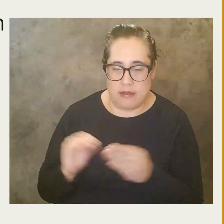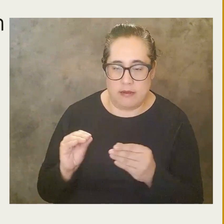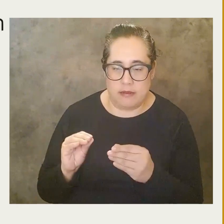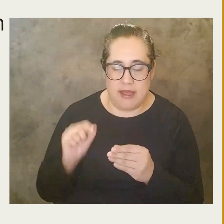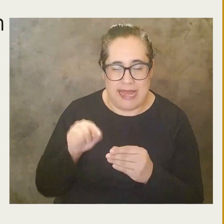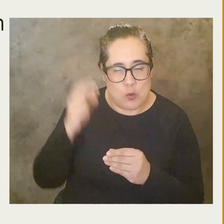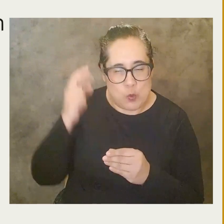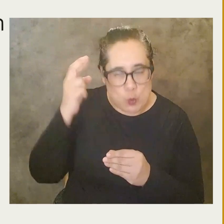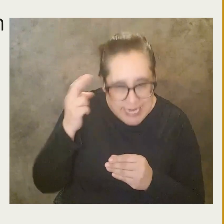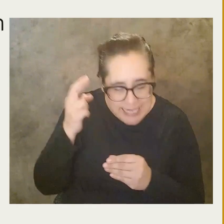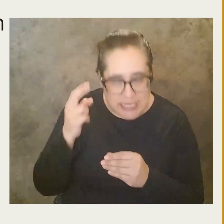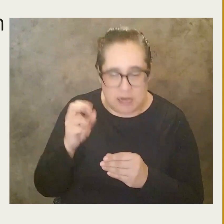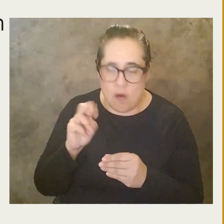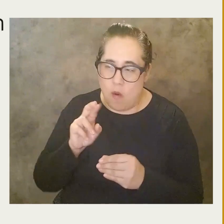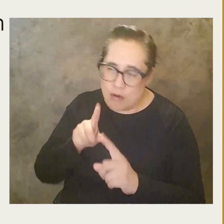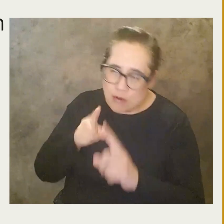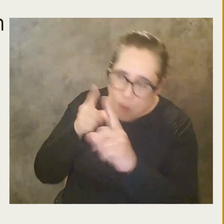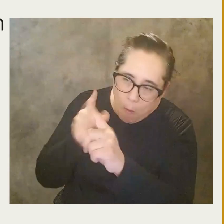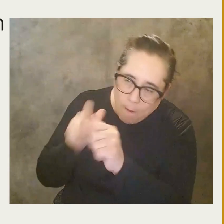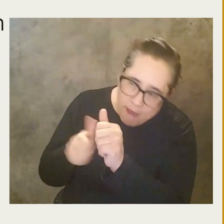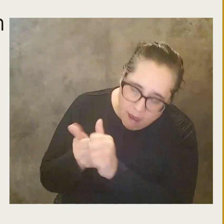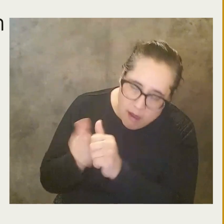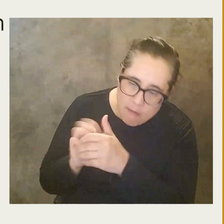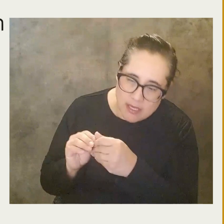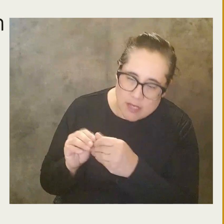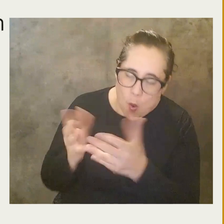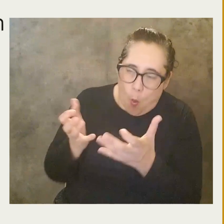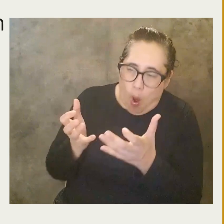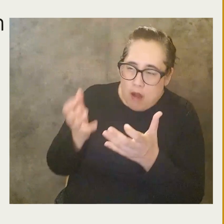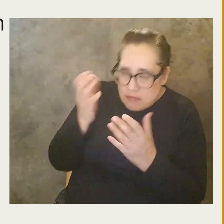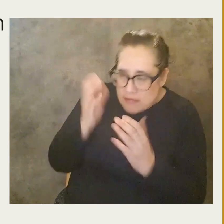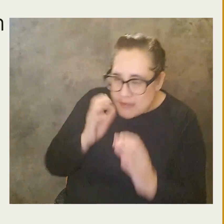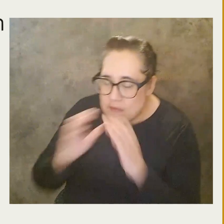It is the reason or goal behind the message we want to communicate.